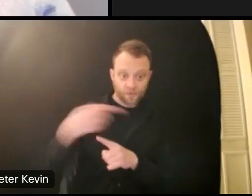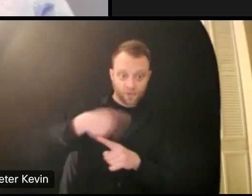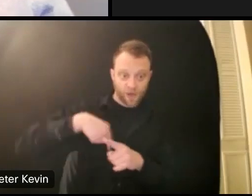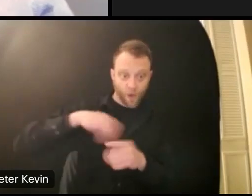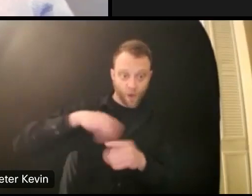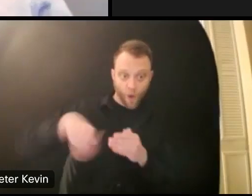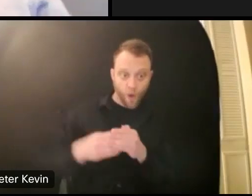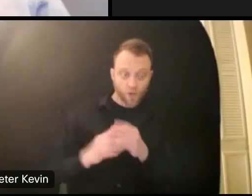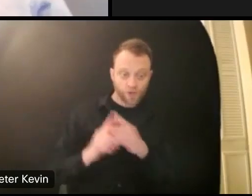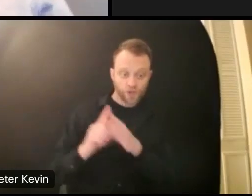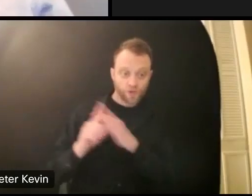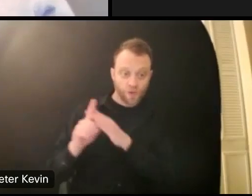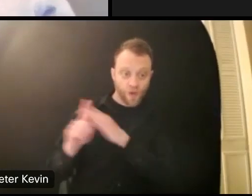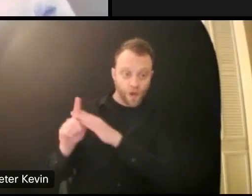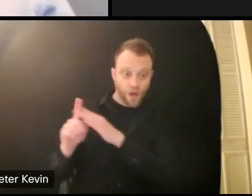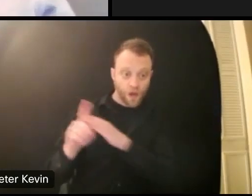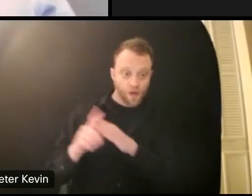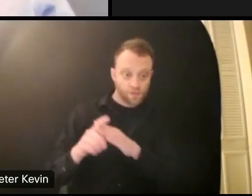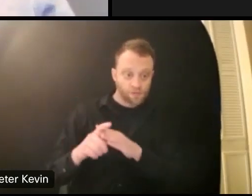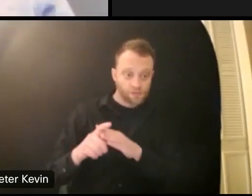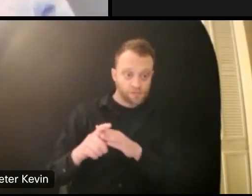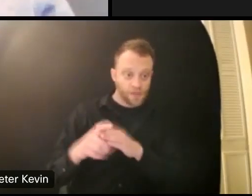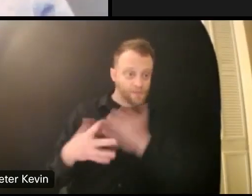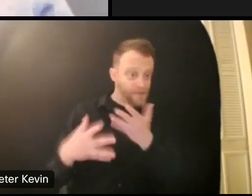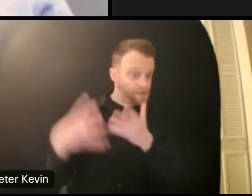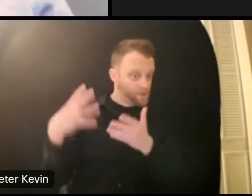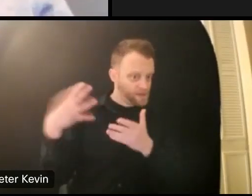4:30. (Williams) That's right around 4 30. (Boese) Well that would be a good